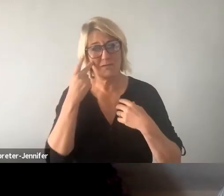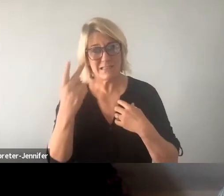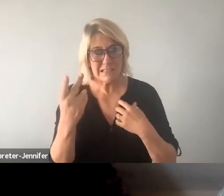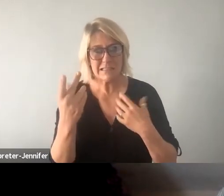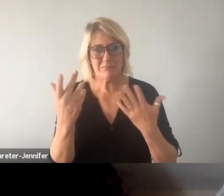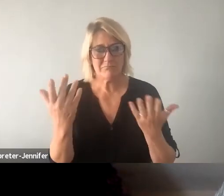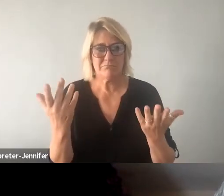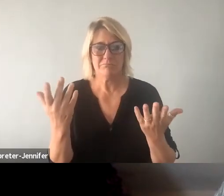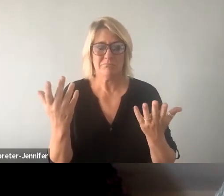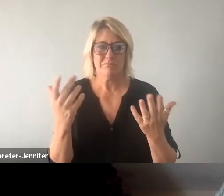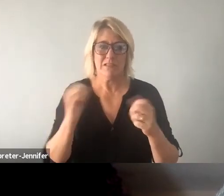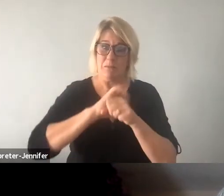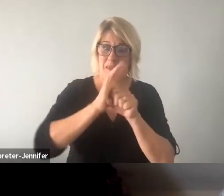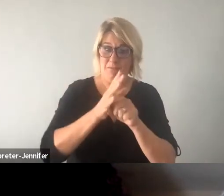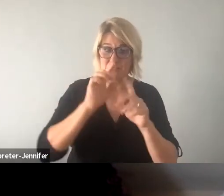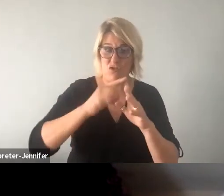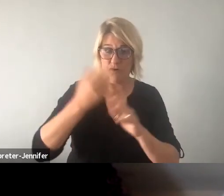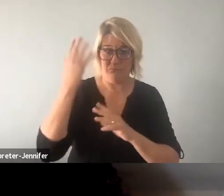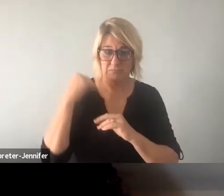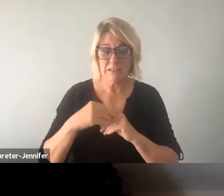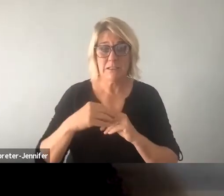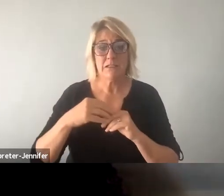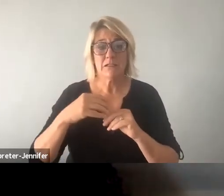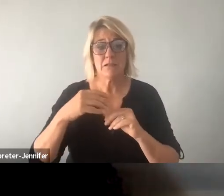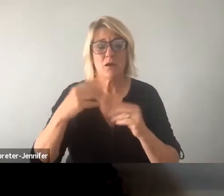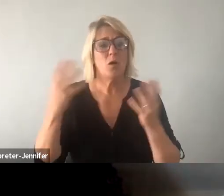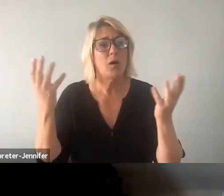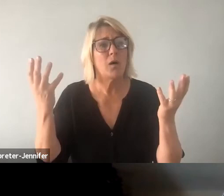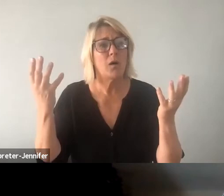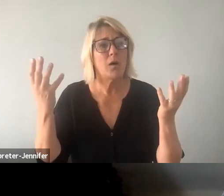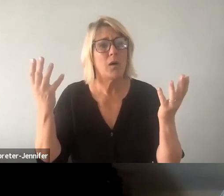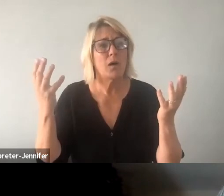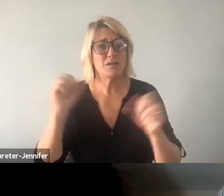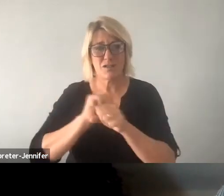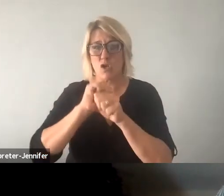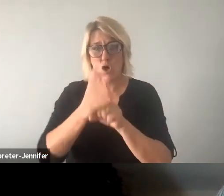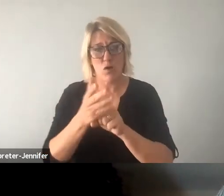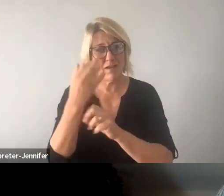let's dive right in here and get down to one of the biggest questions that we